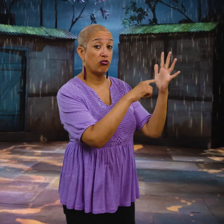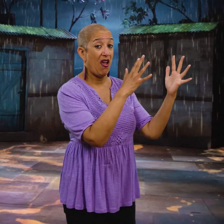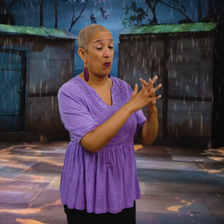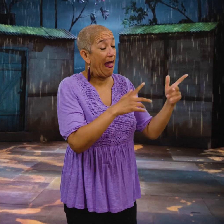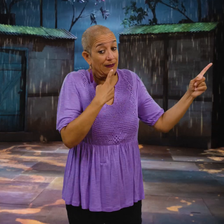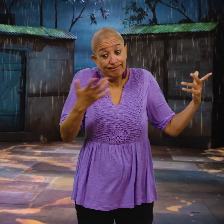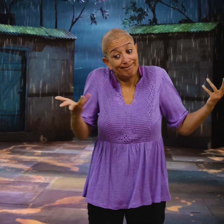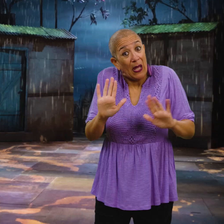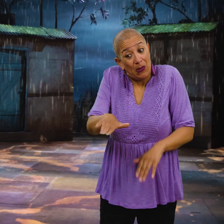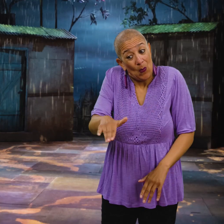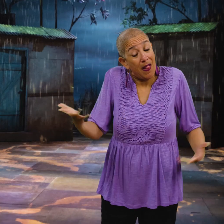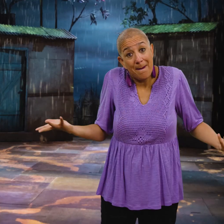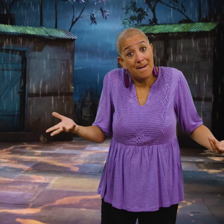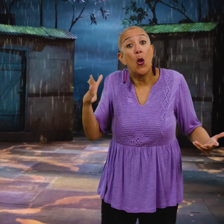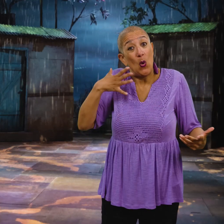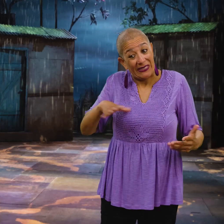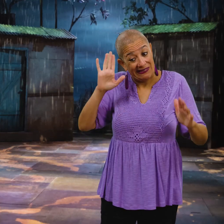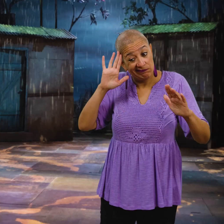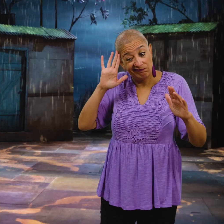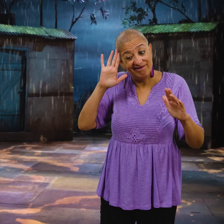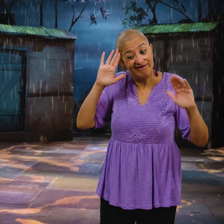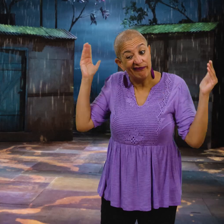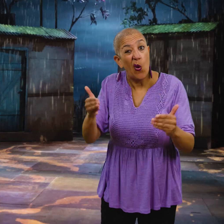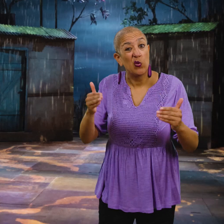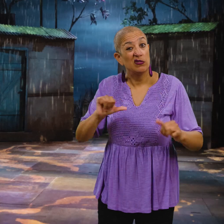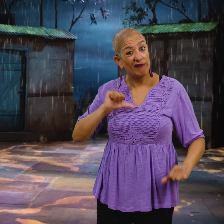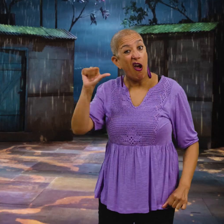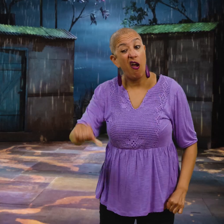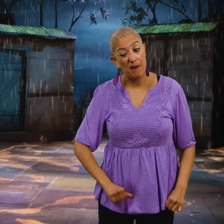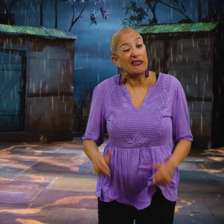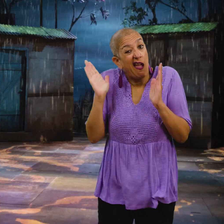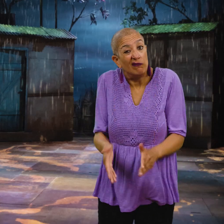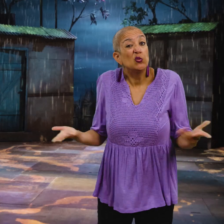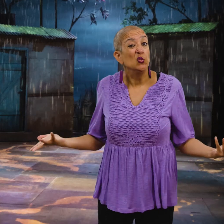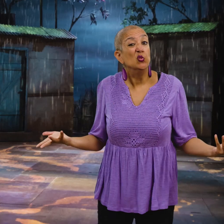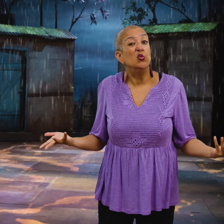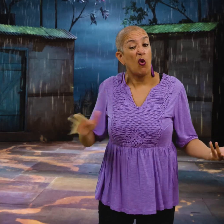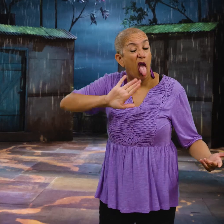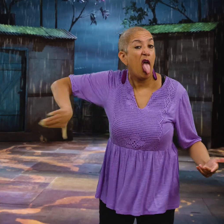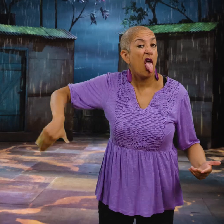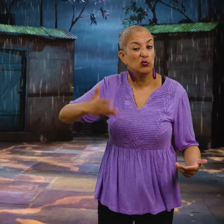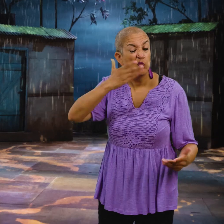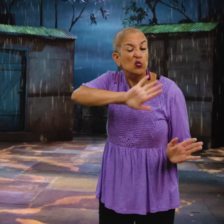and orders William to focus on farming.